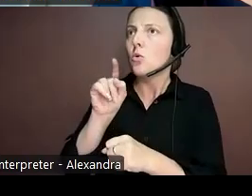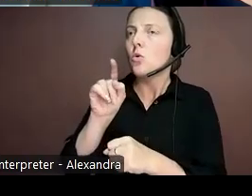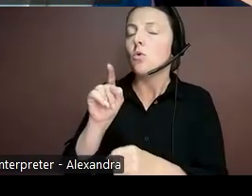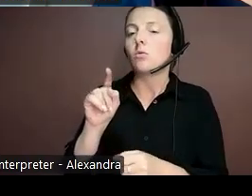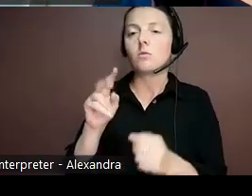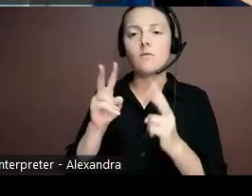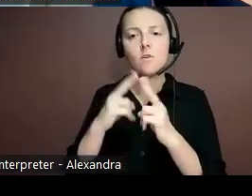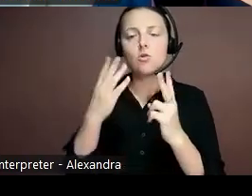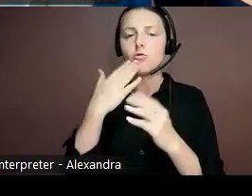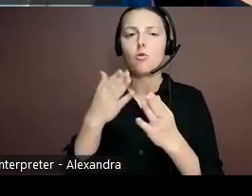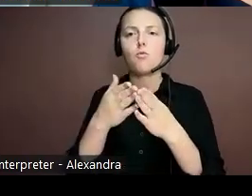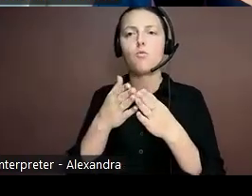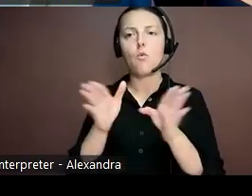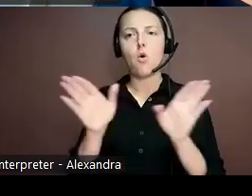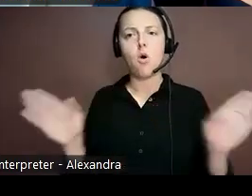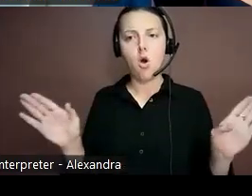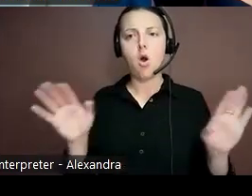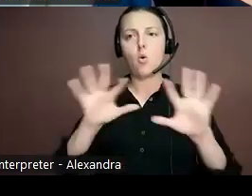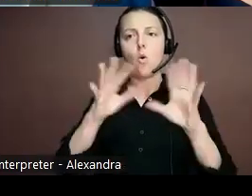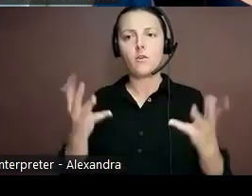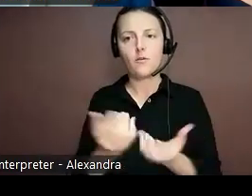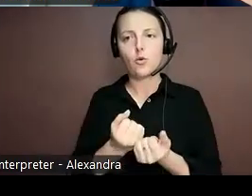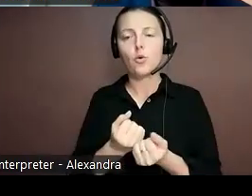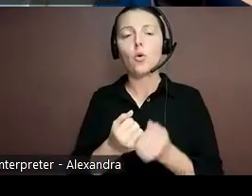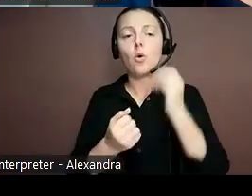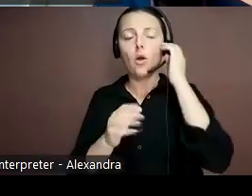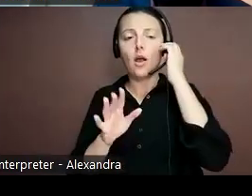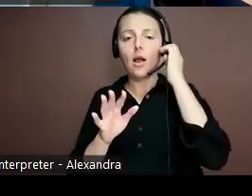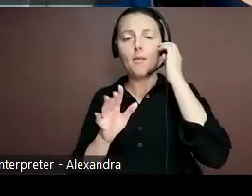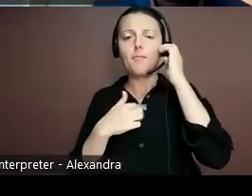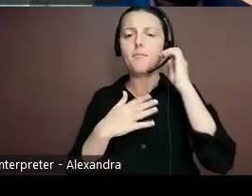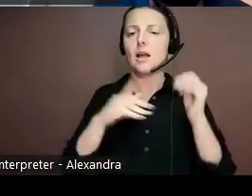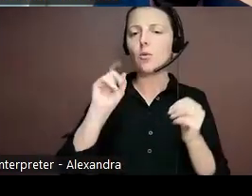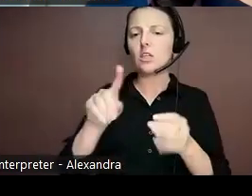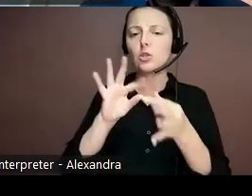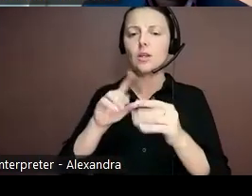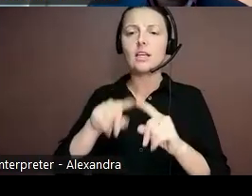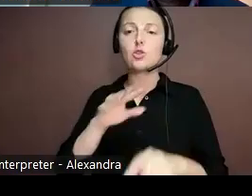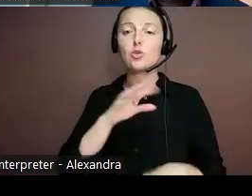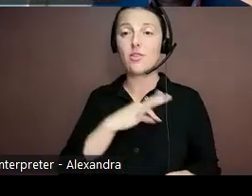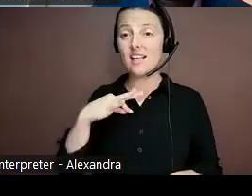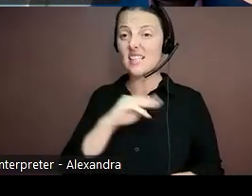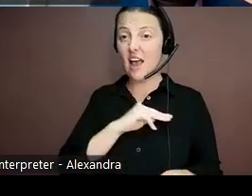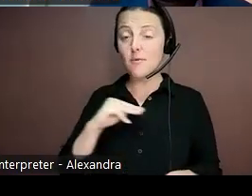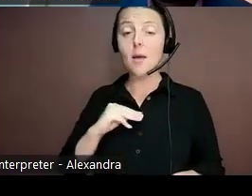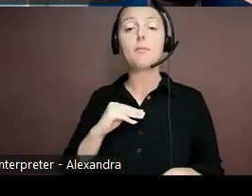is about the instilling confidence and creativity in the staff members. you mentioned I think 39 or